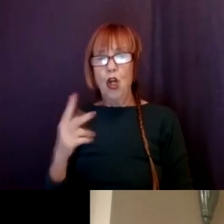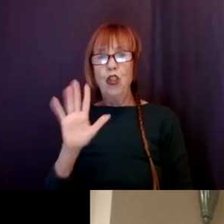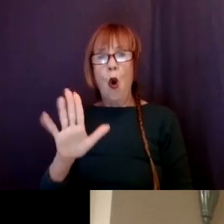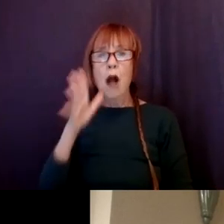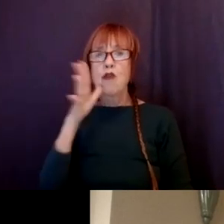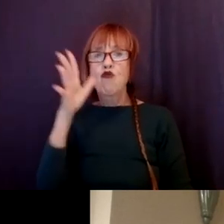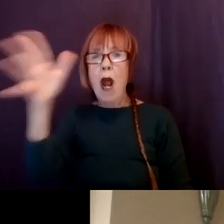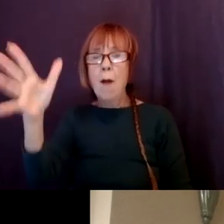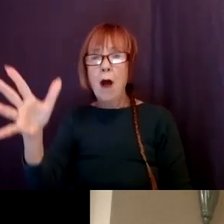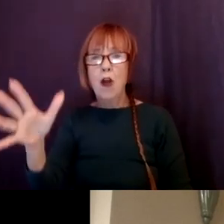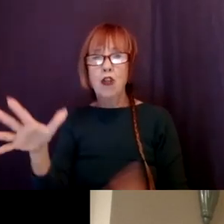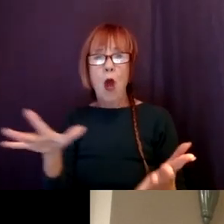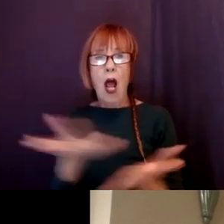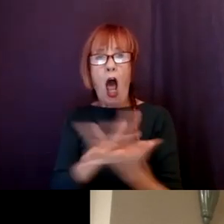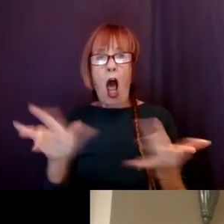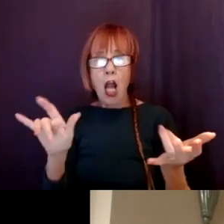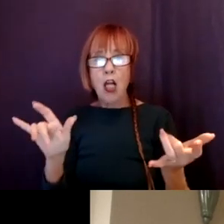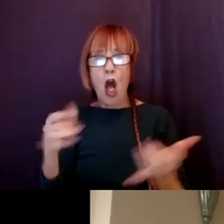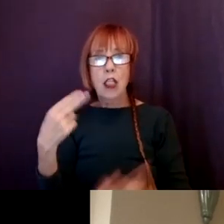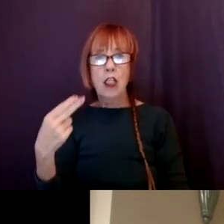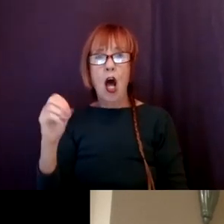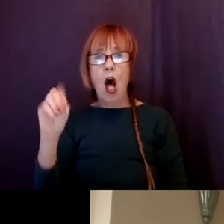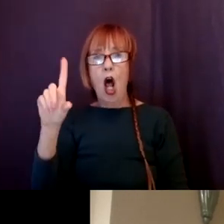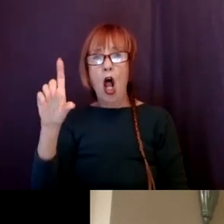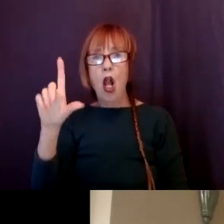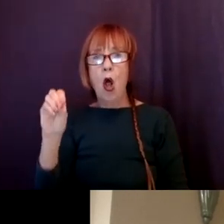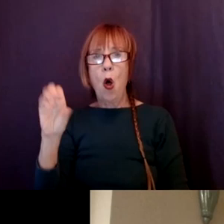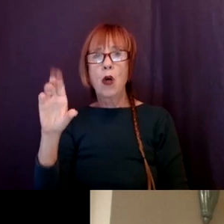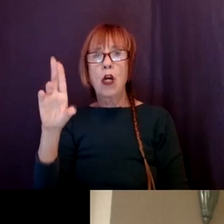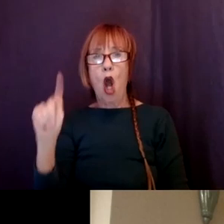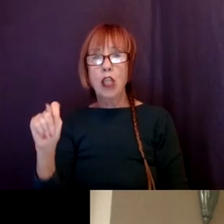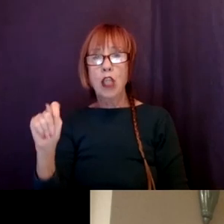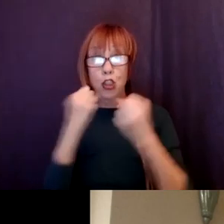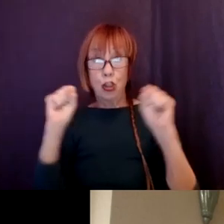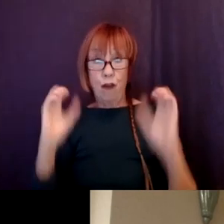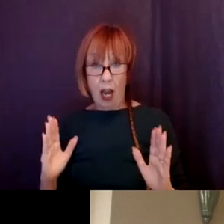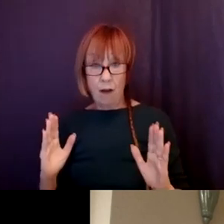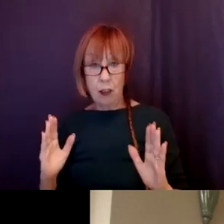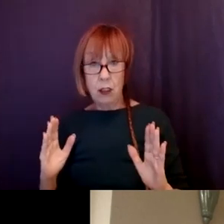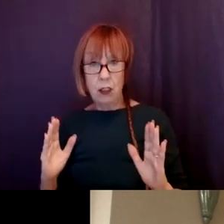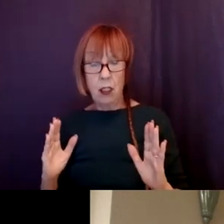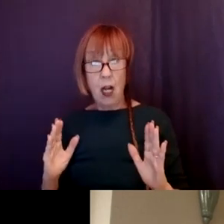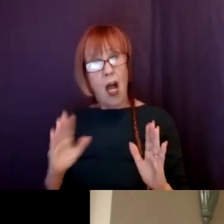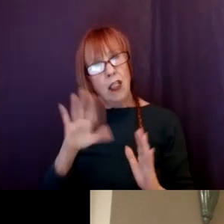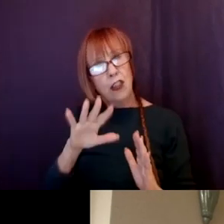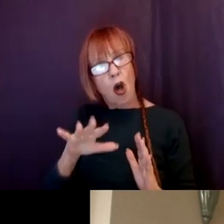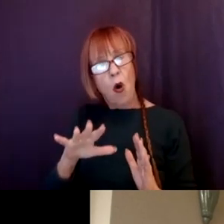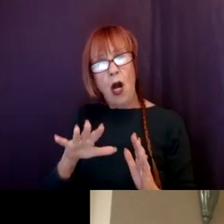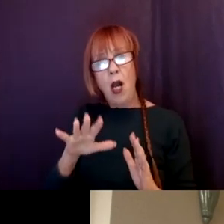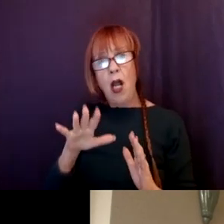and did your grand, did anyone pass in the war